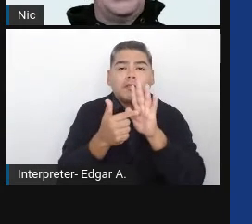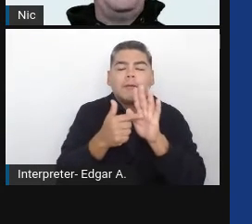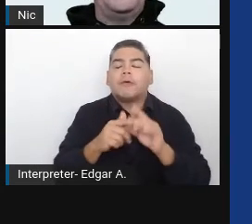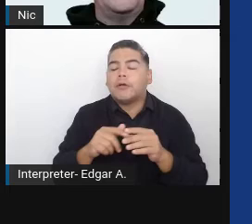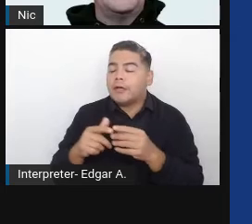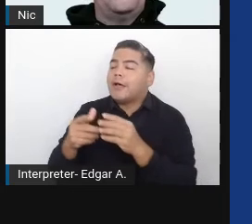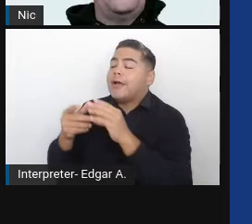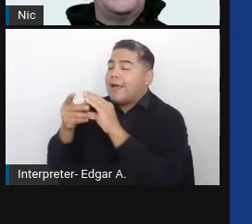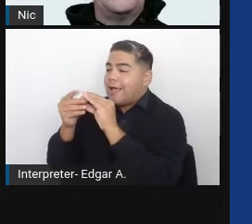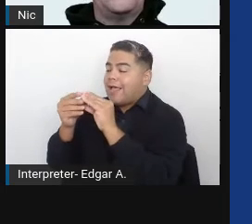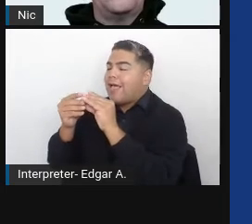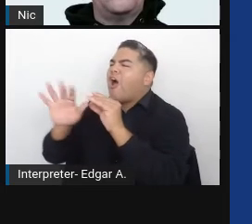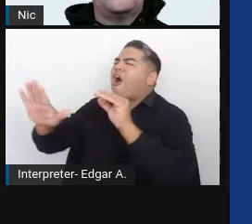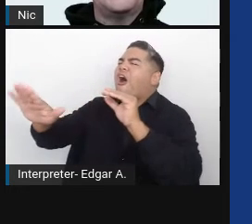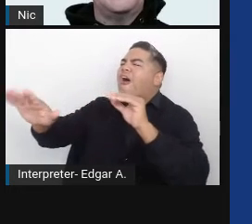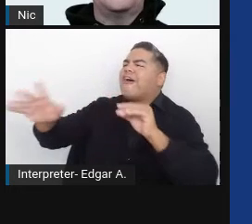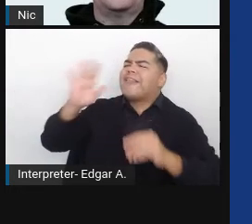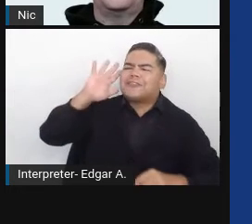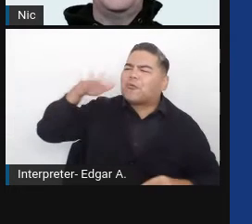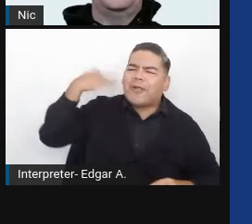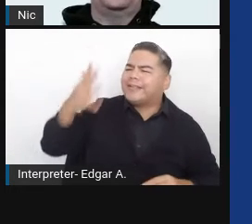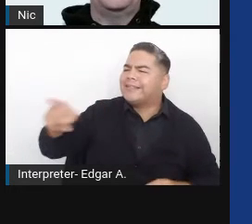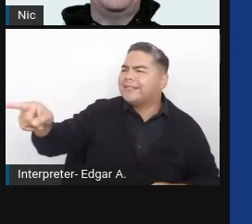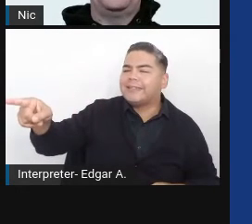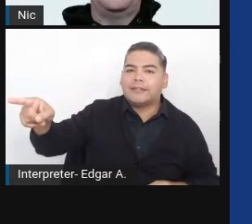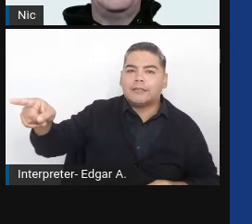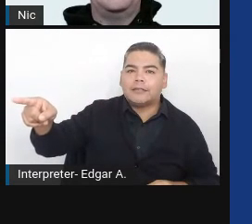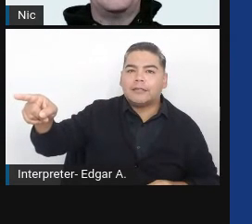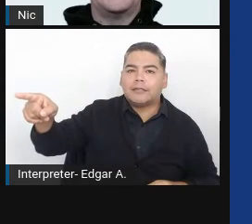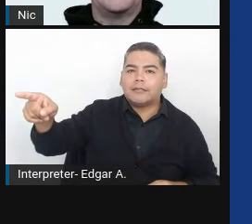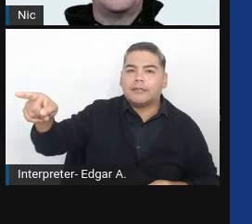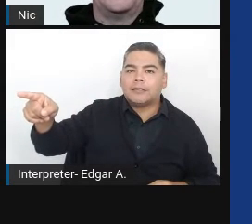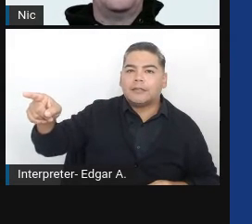and because that word is so closely associated with mental illnesses